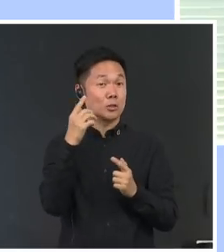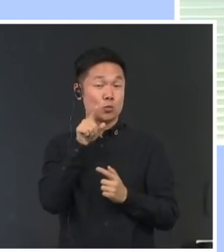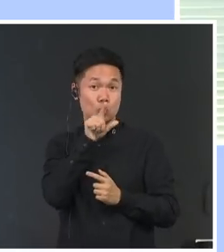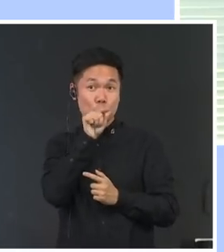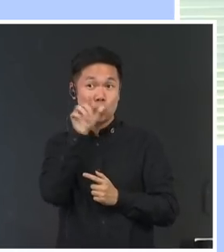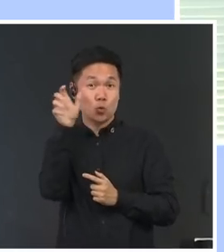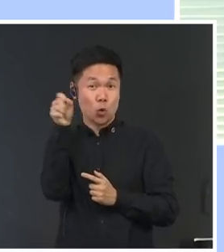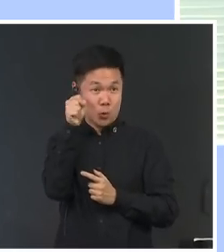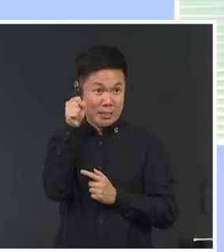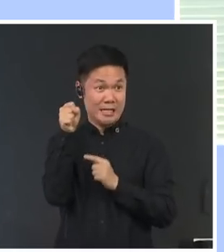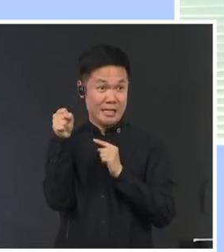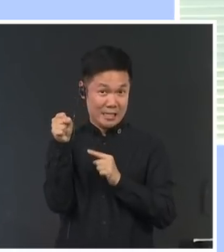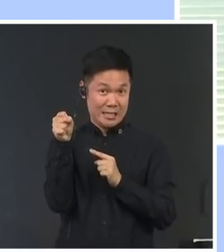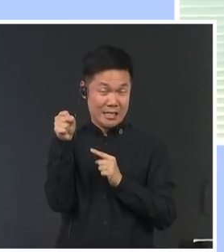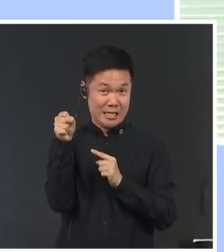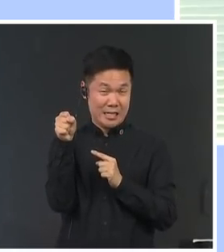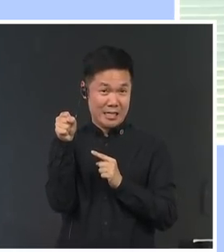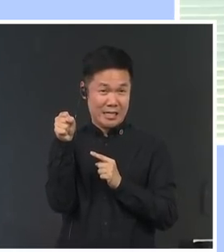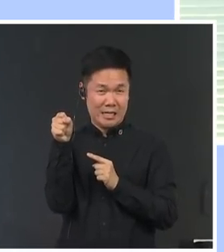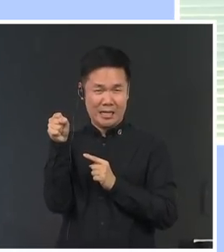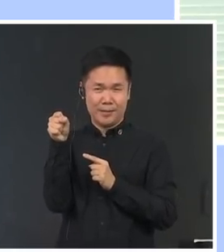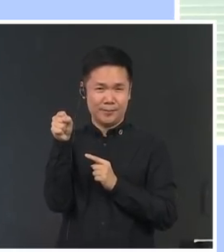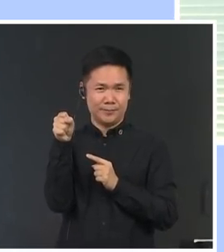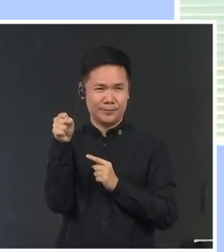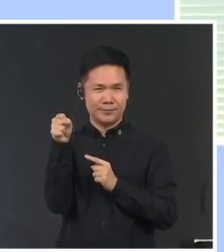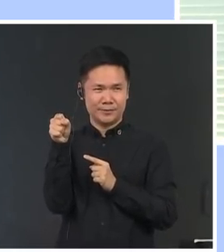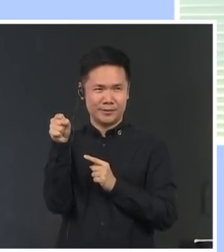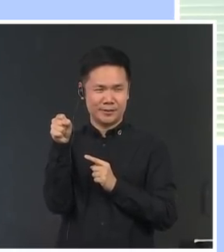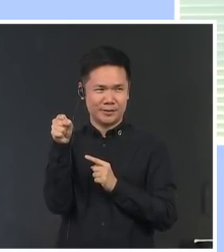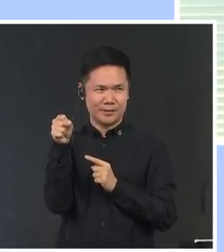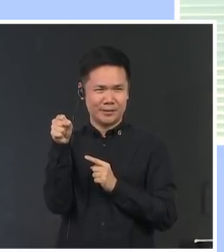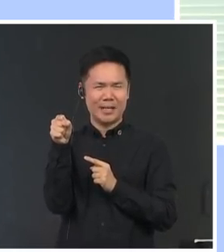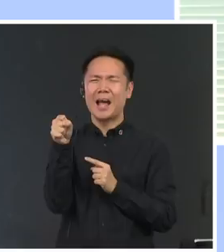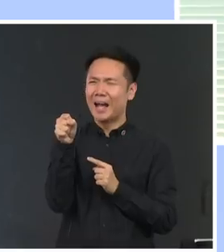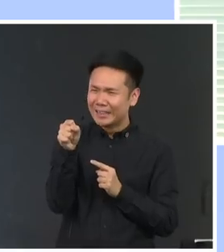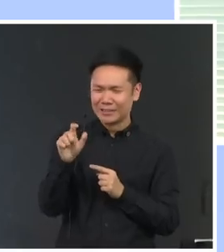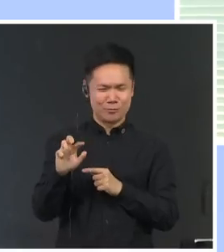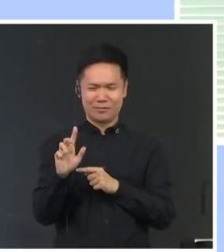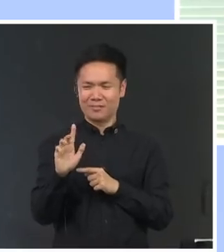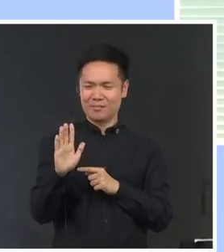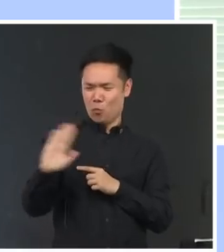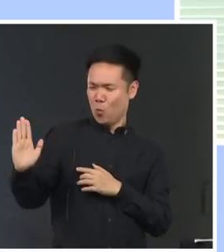activities. One thing I made a mistake about in